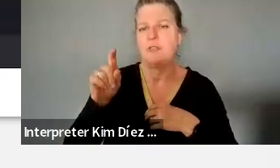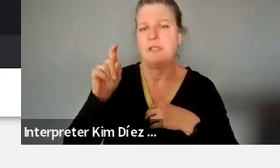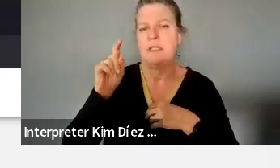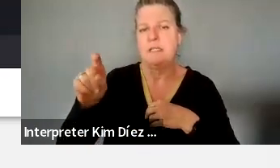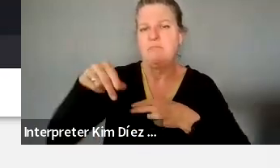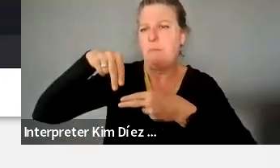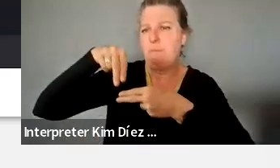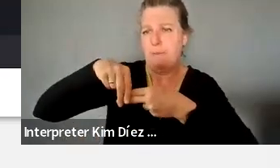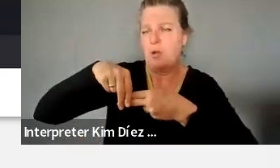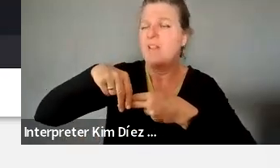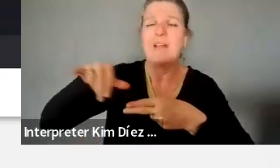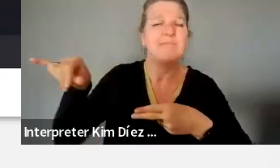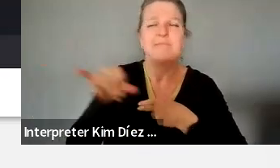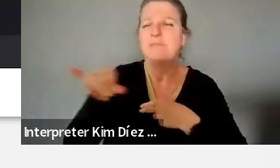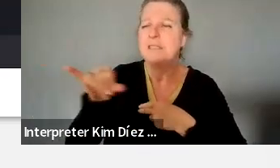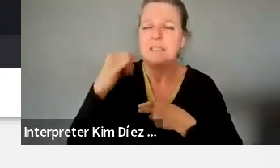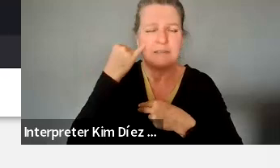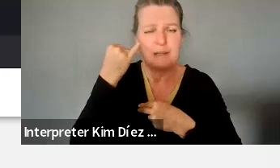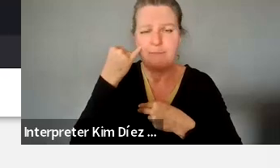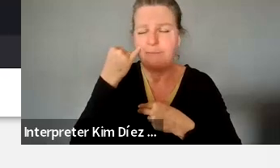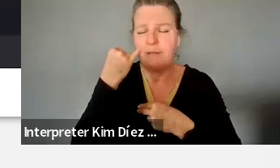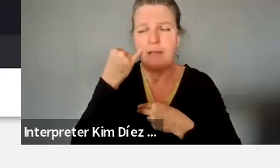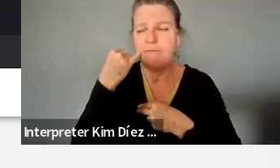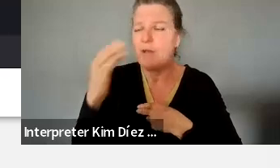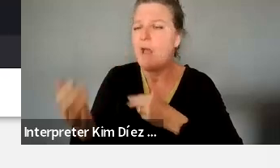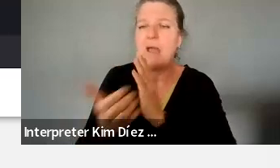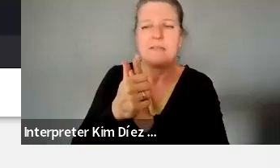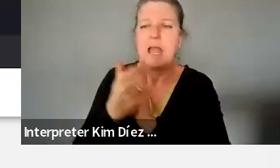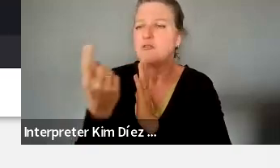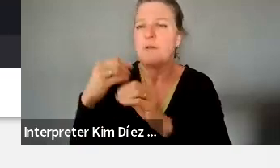It's gonna work the same way it would if you were making attachments to an email.